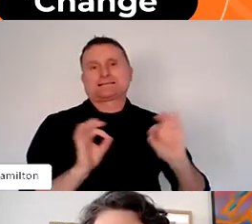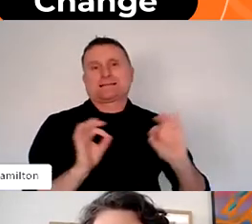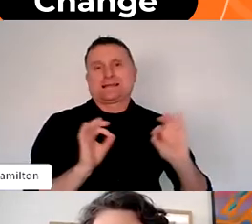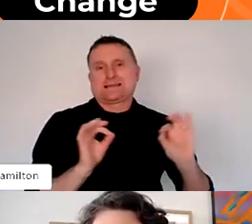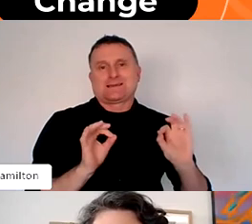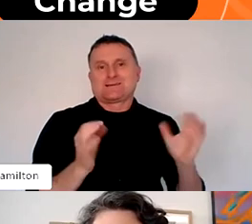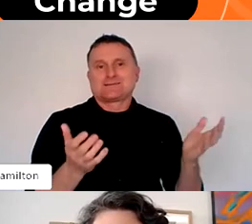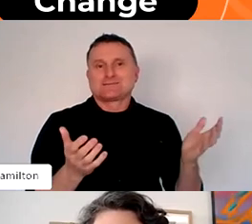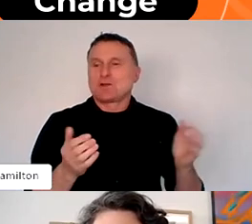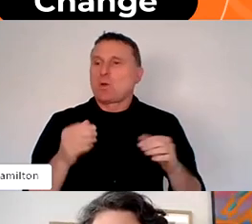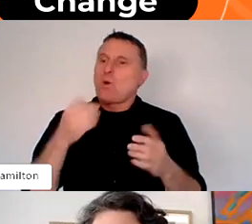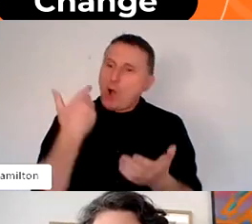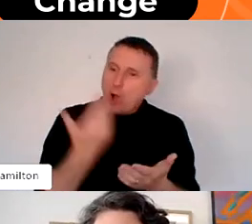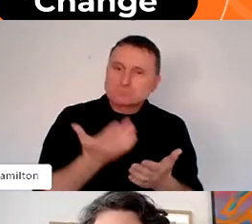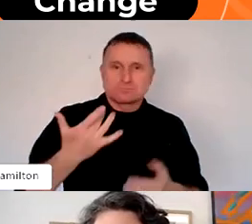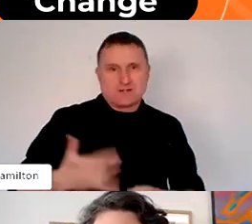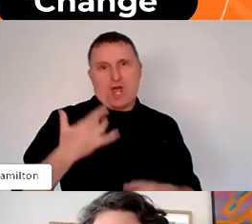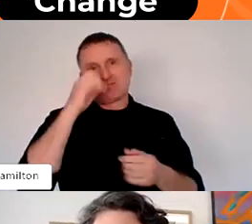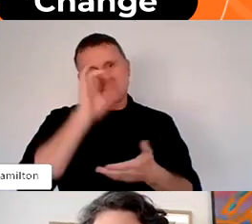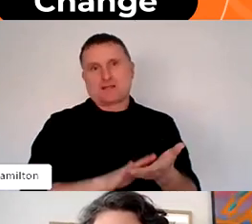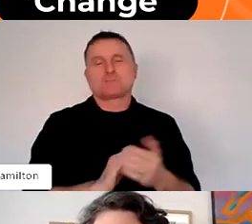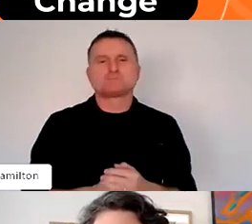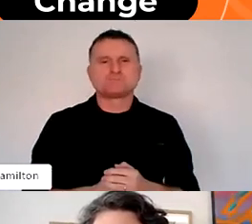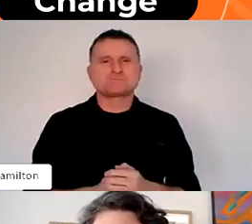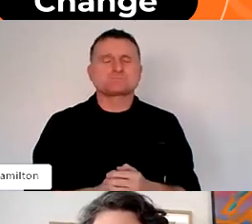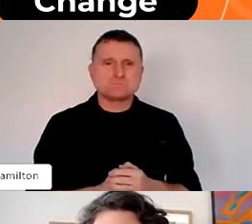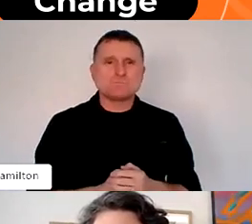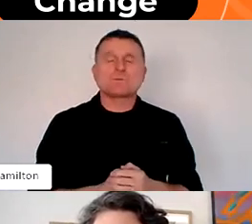a major issue, the whole issue around learning support and how